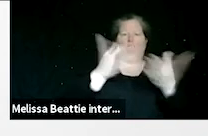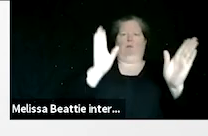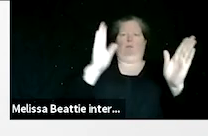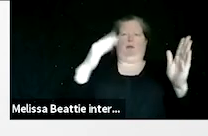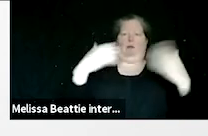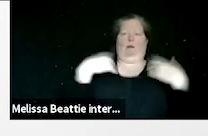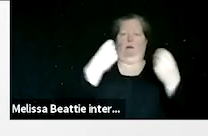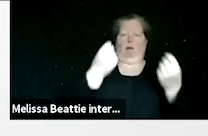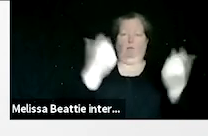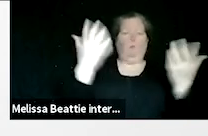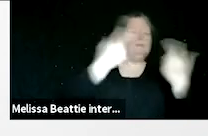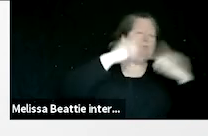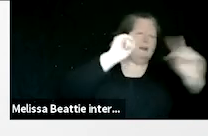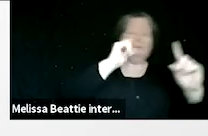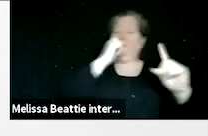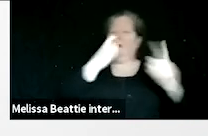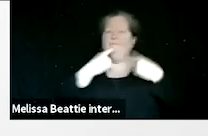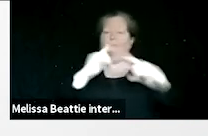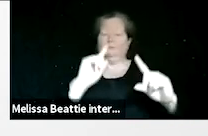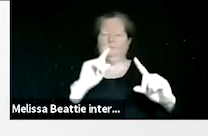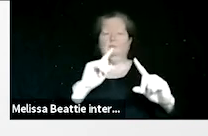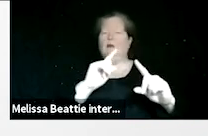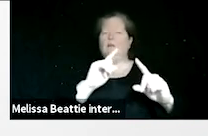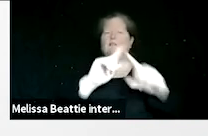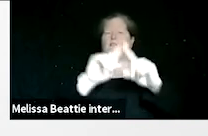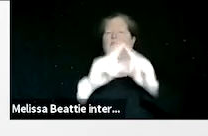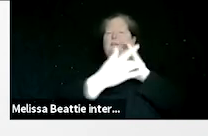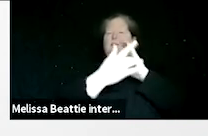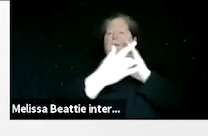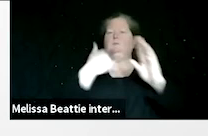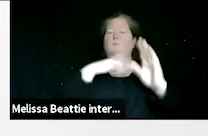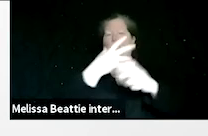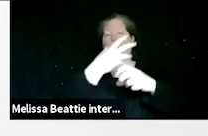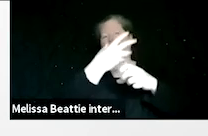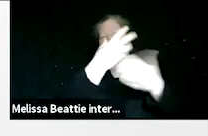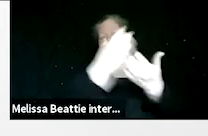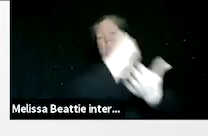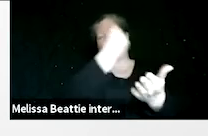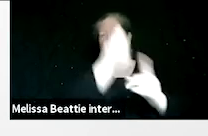techniques that we can adopt from them. Um, you know, so looking at that looking